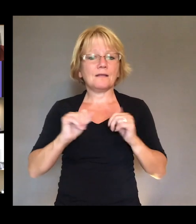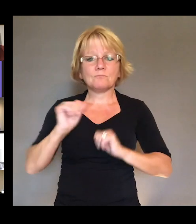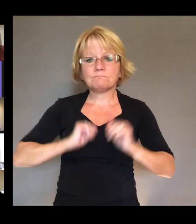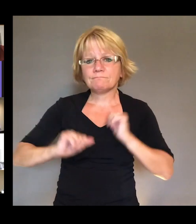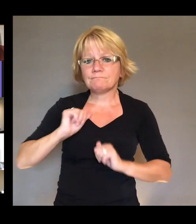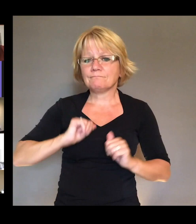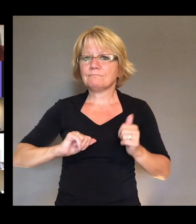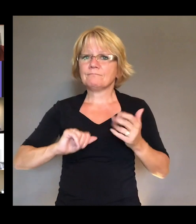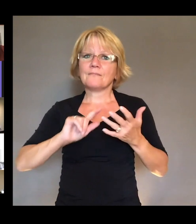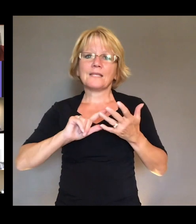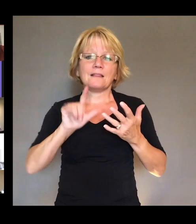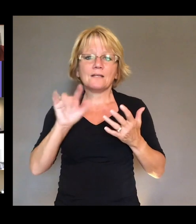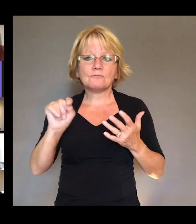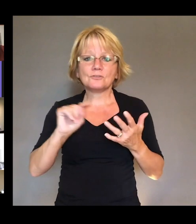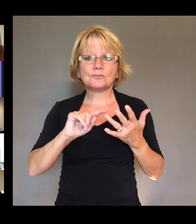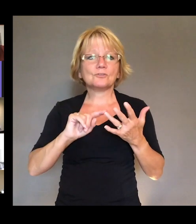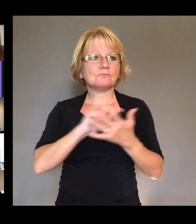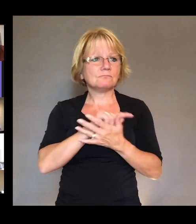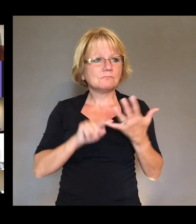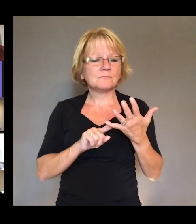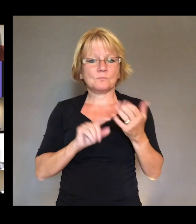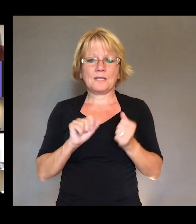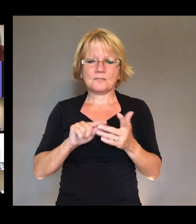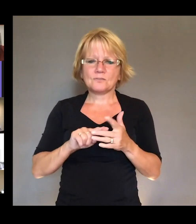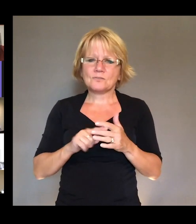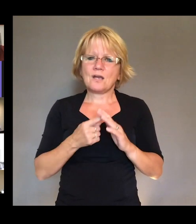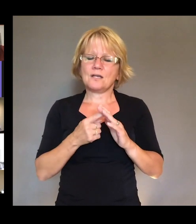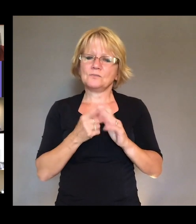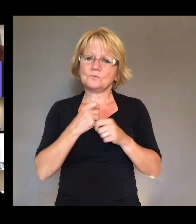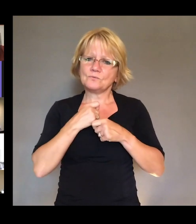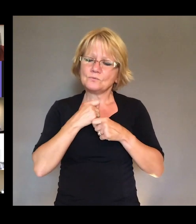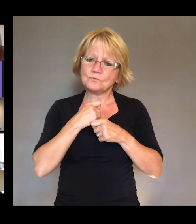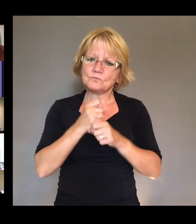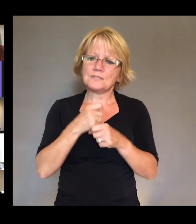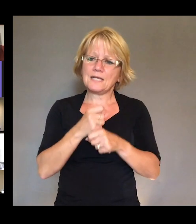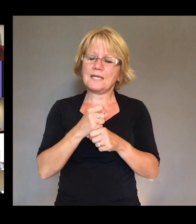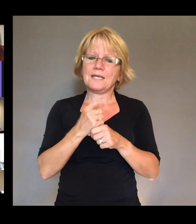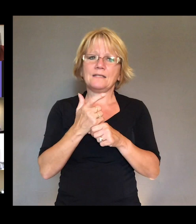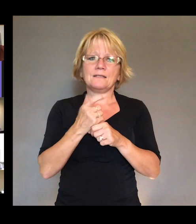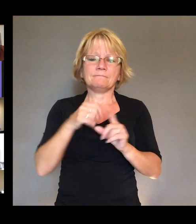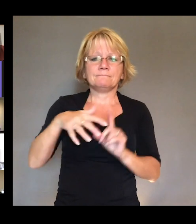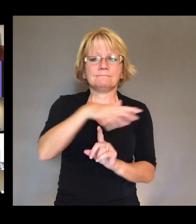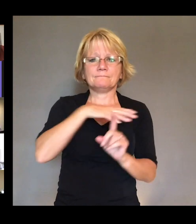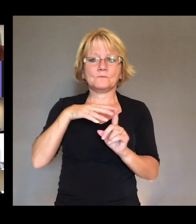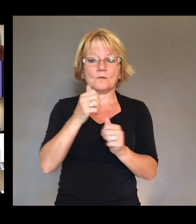in performance arts, in theater, in literature, where we can begin to create conditions